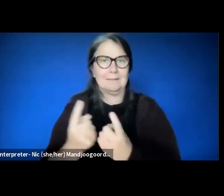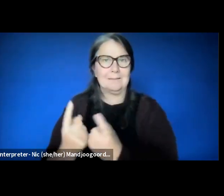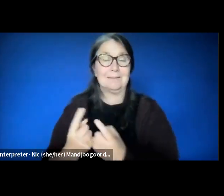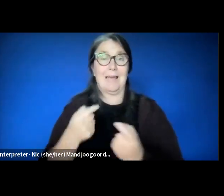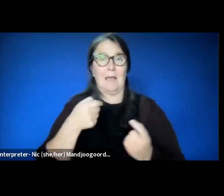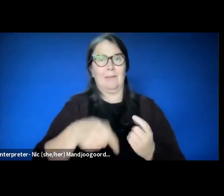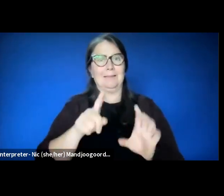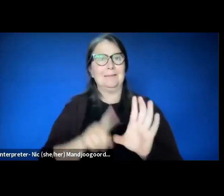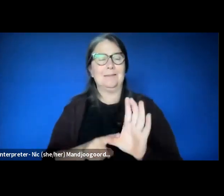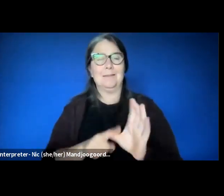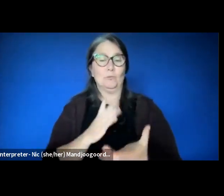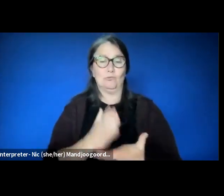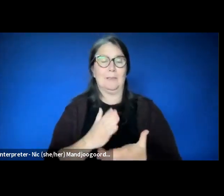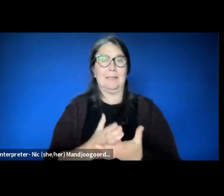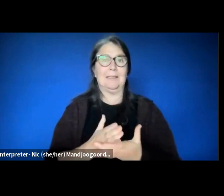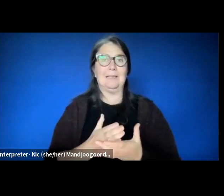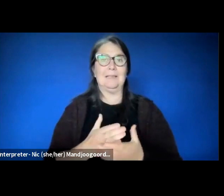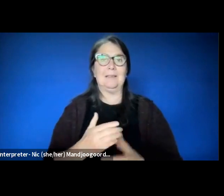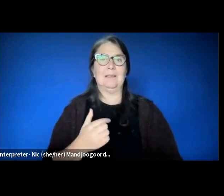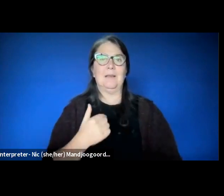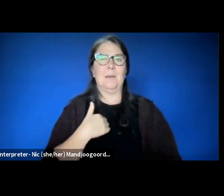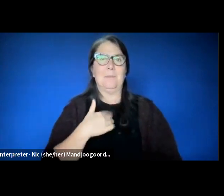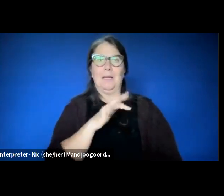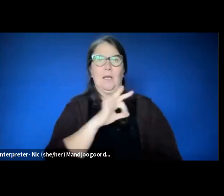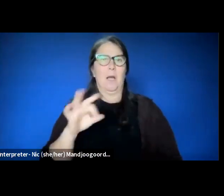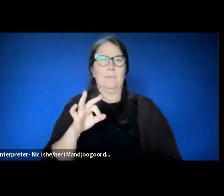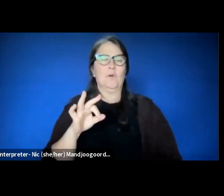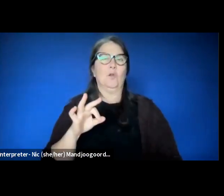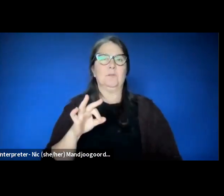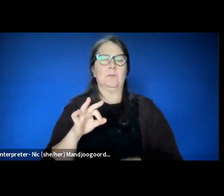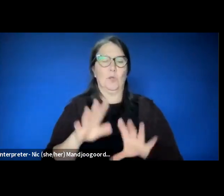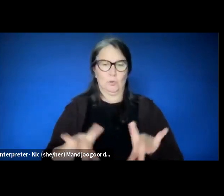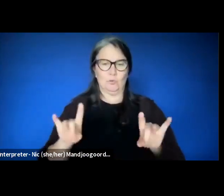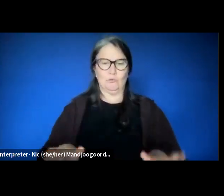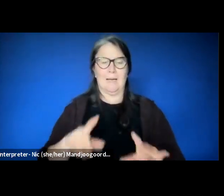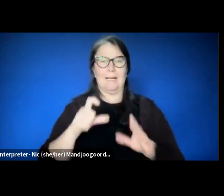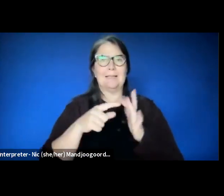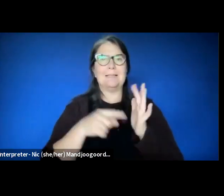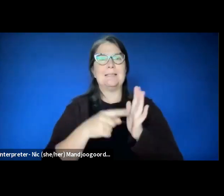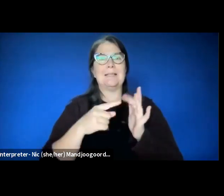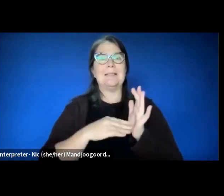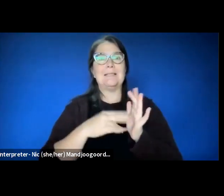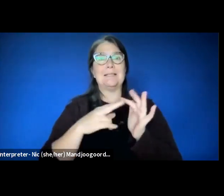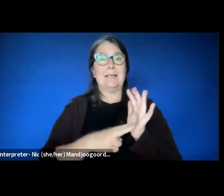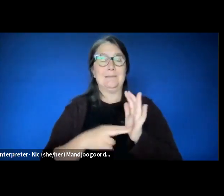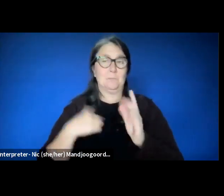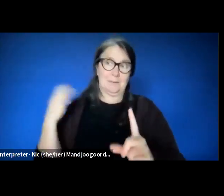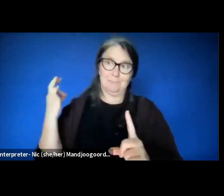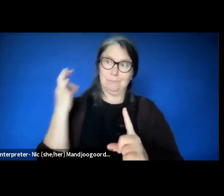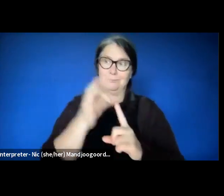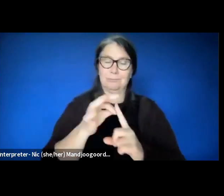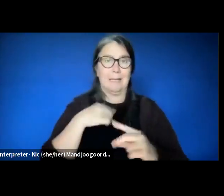few words. This year has just been This year has just been so I mean This year has just been so I'm a non citizen I have not seen my parents and do yours. And it's